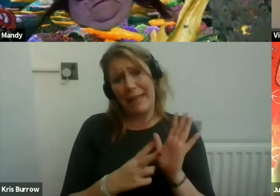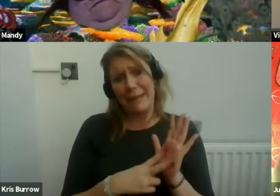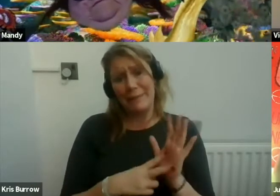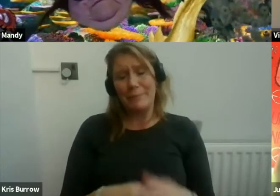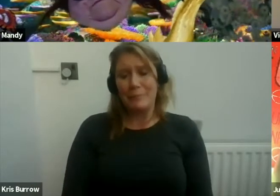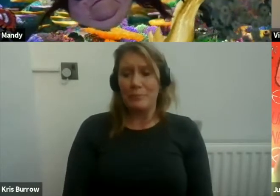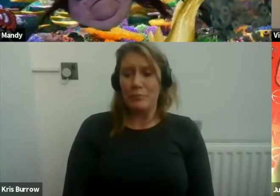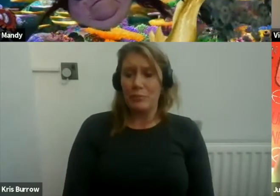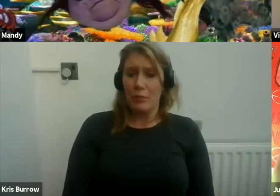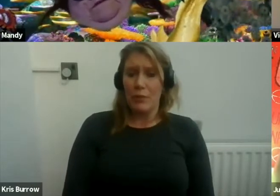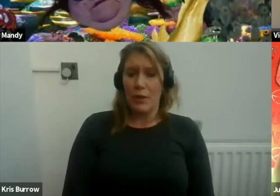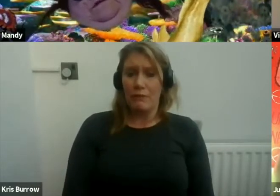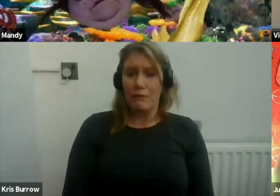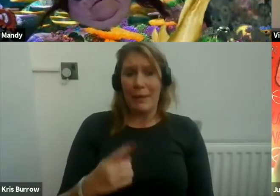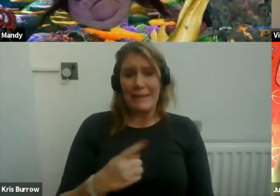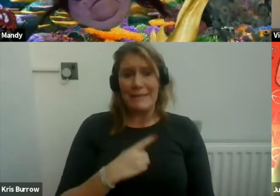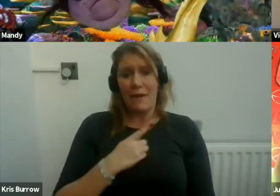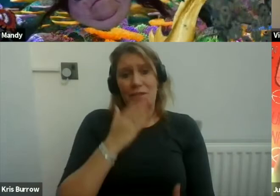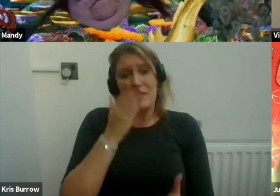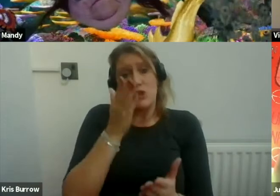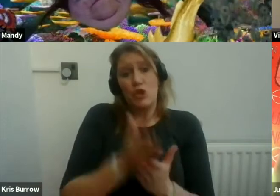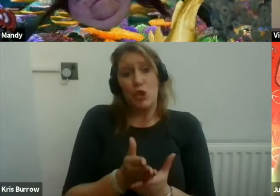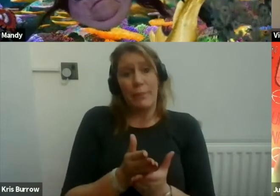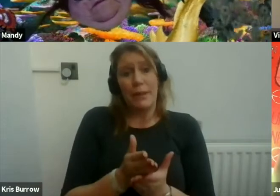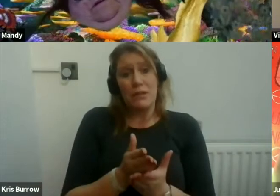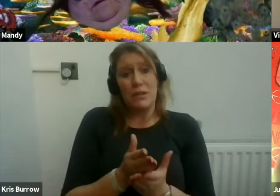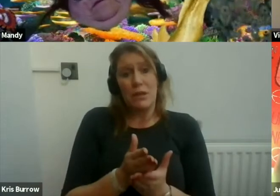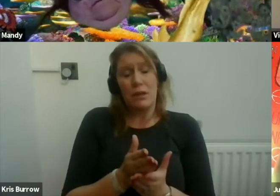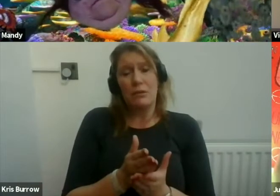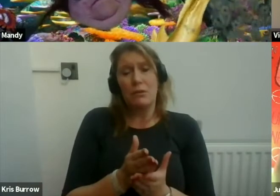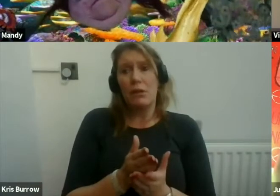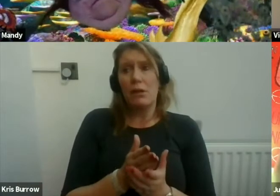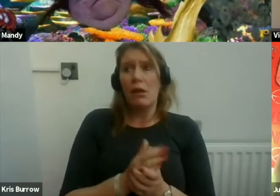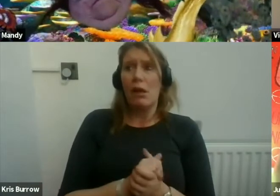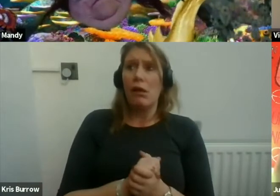a documenter, everything about this piece